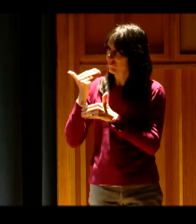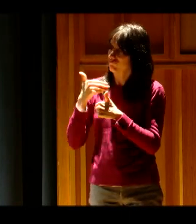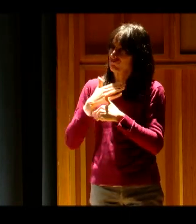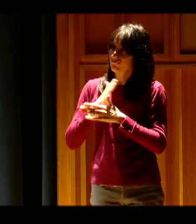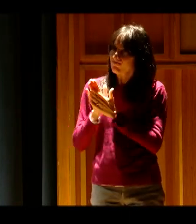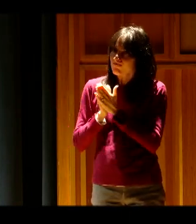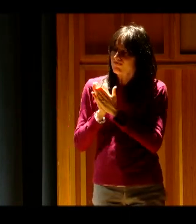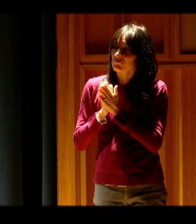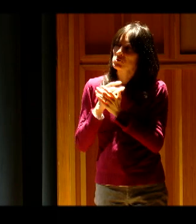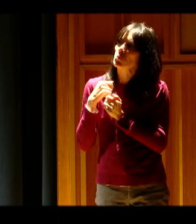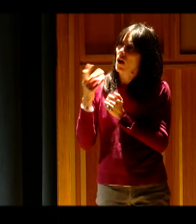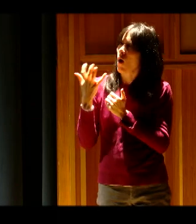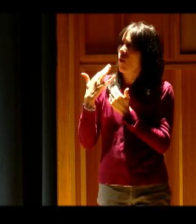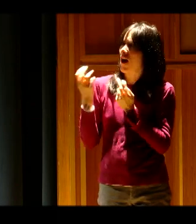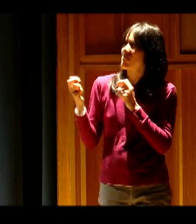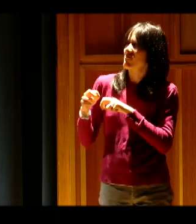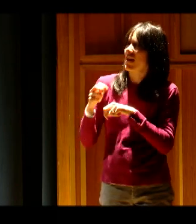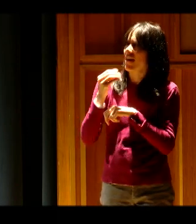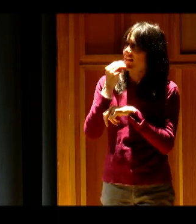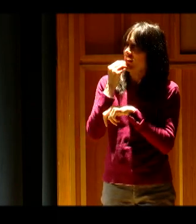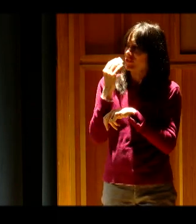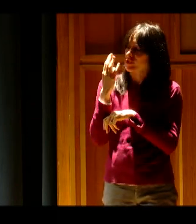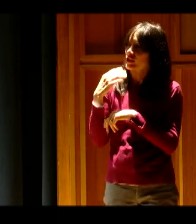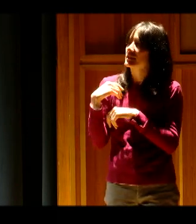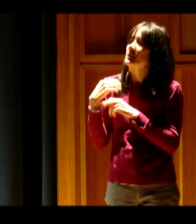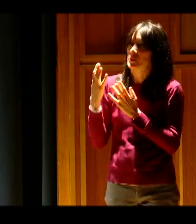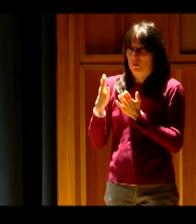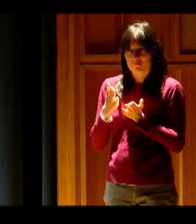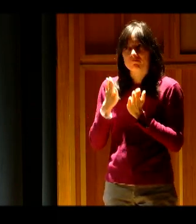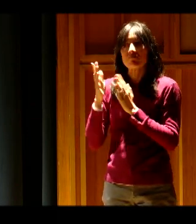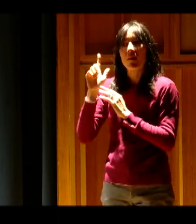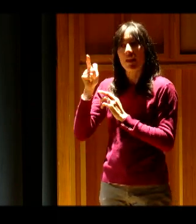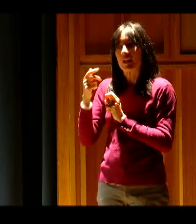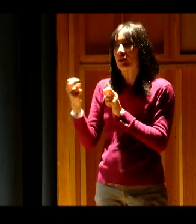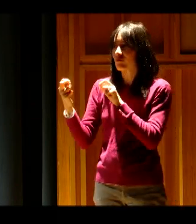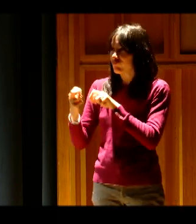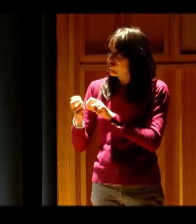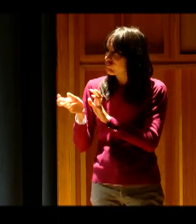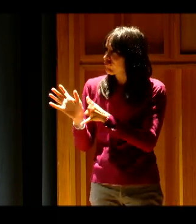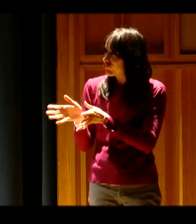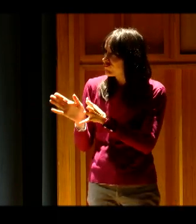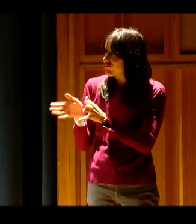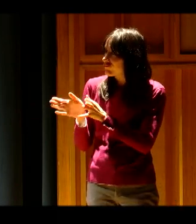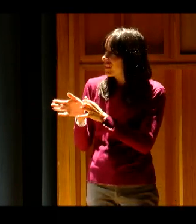and I realized there were so much more than just what an evening program for the public could do.